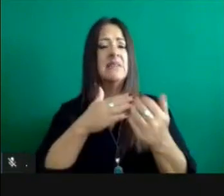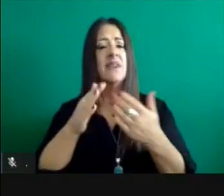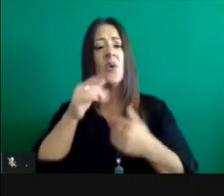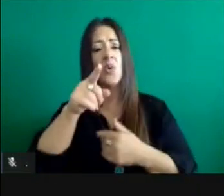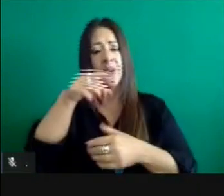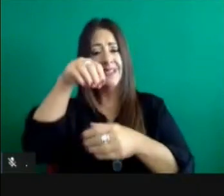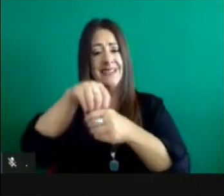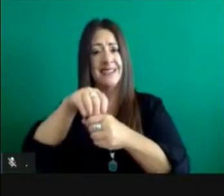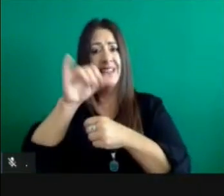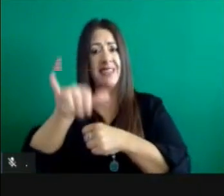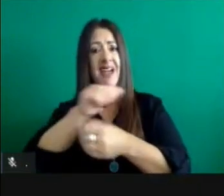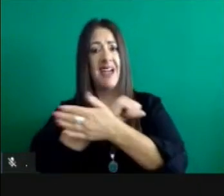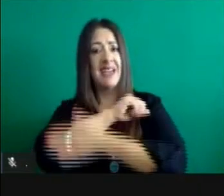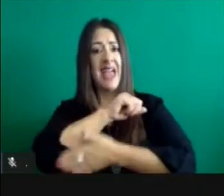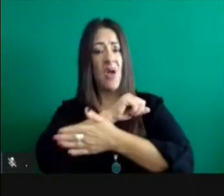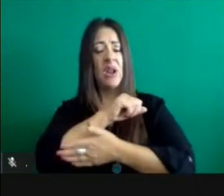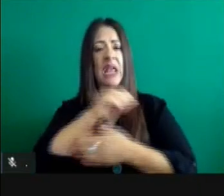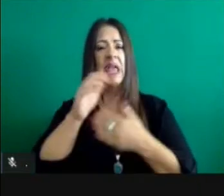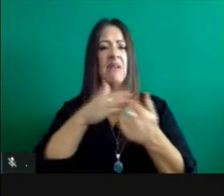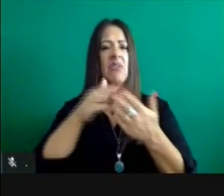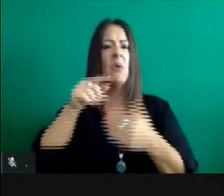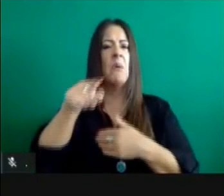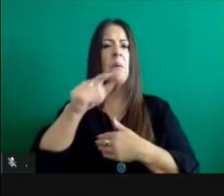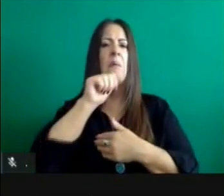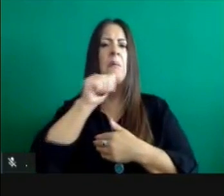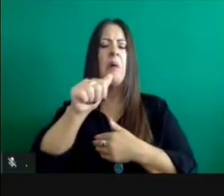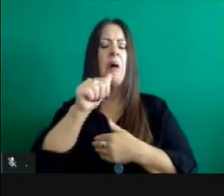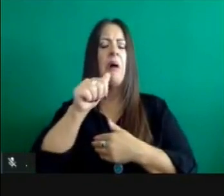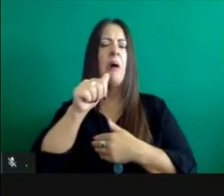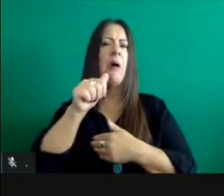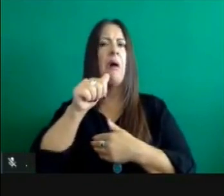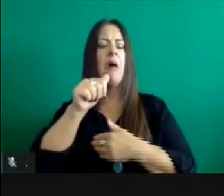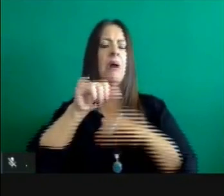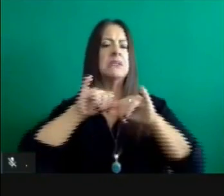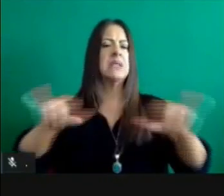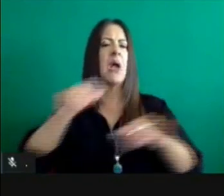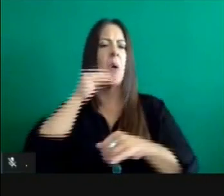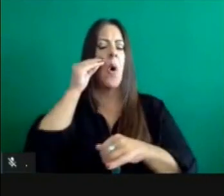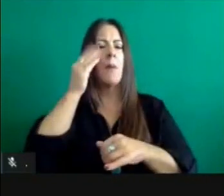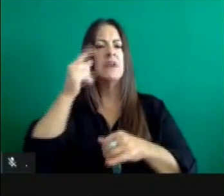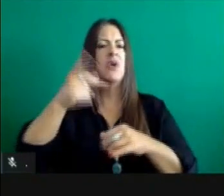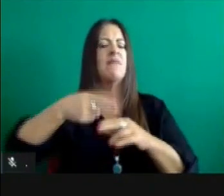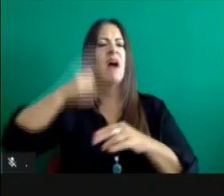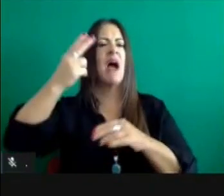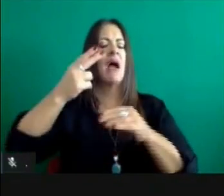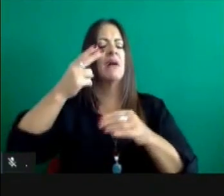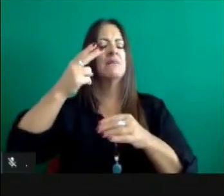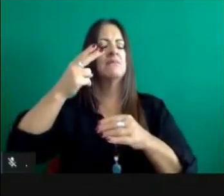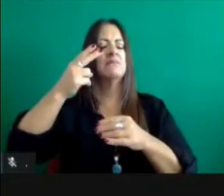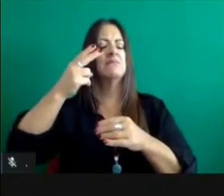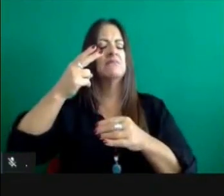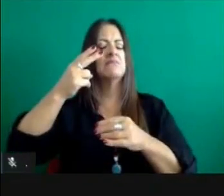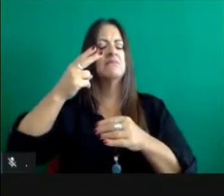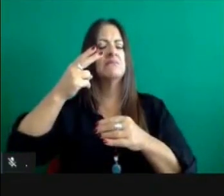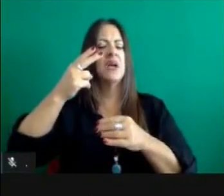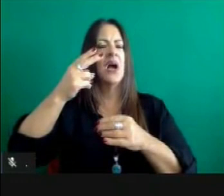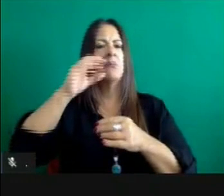AT-HOME ORDER RESTRICTS THIS SIGNIFICANTLY IN THIS COMMUNITY'S AND COUNTIES AFFECTED BY THE REGIONAL STAY- AT-HOME ORDER. EVEN IF YOU ARE IN A COUNTY, OR